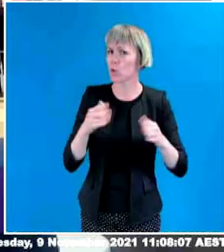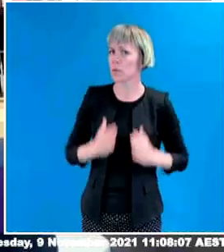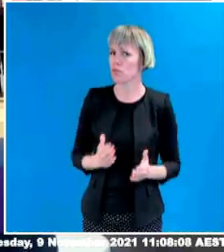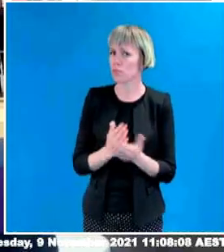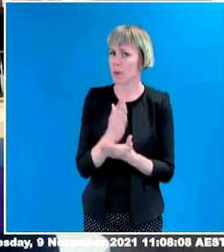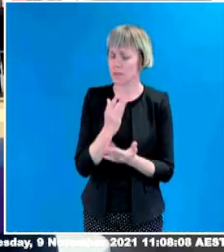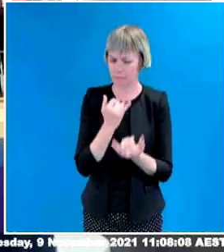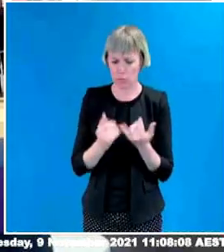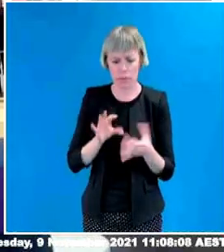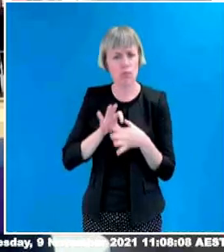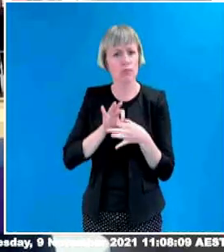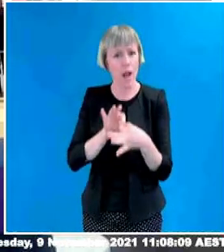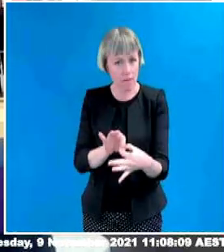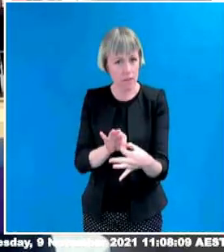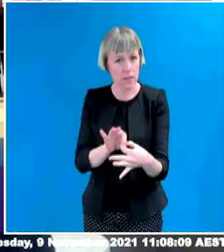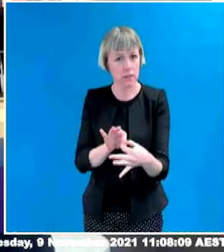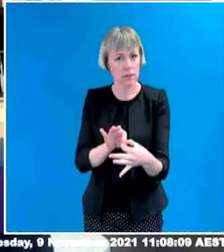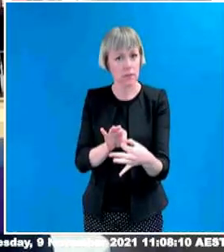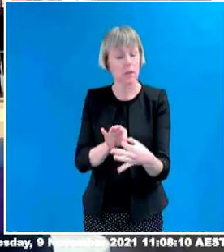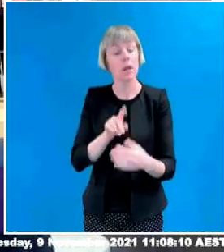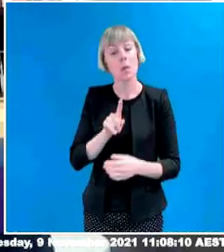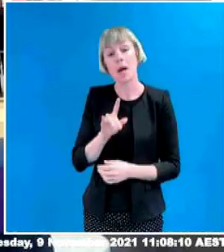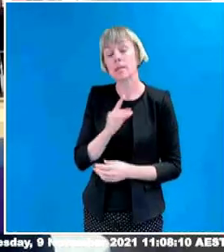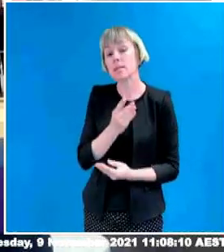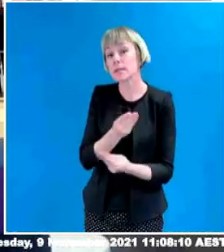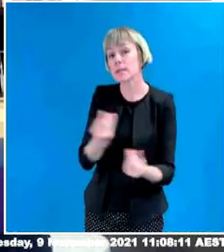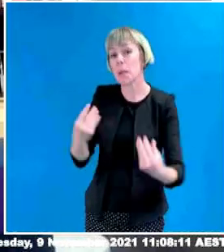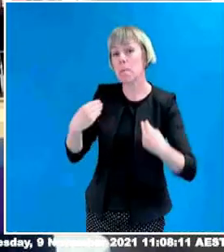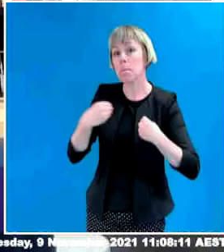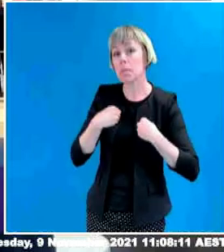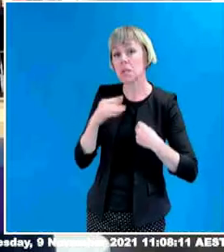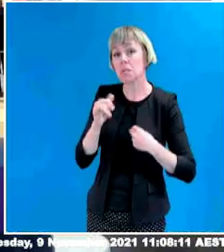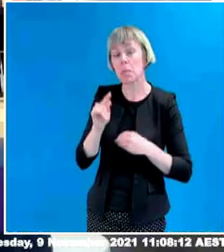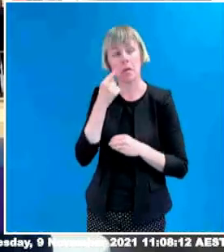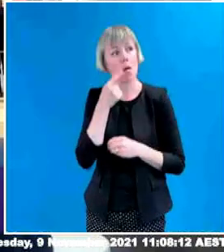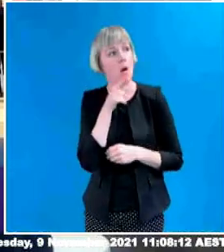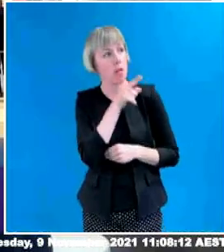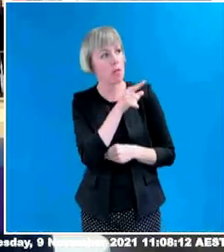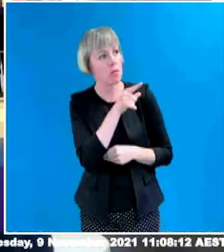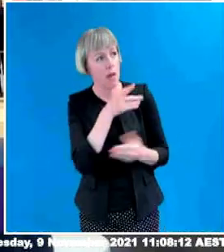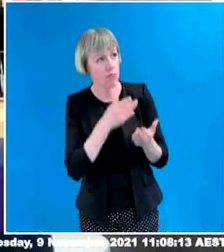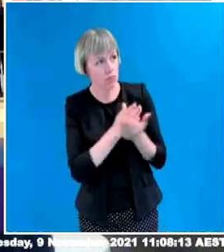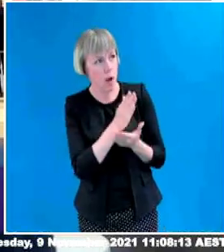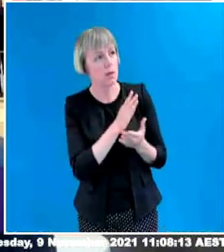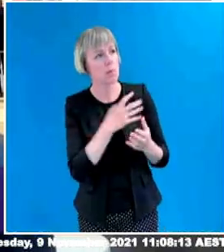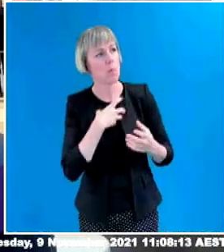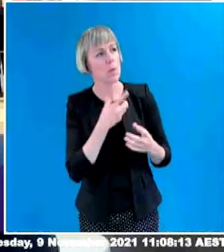circumstances, may prioritise the operation of certain rights that are most relevant to their business.